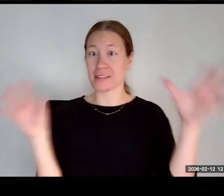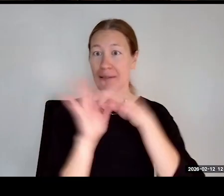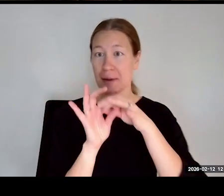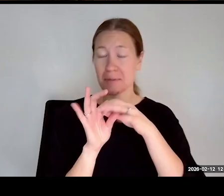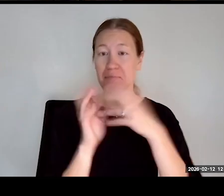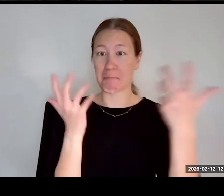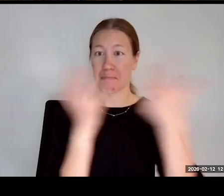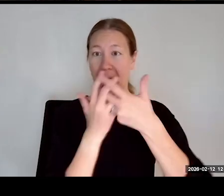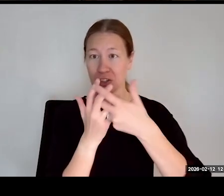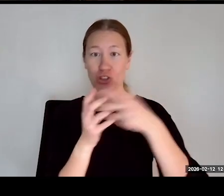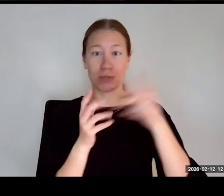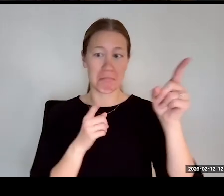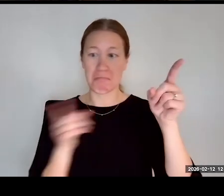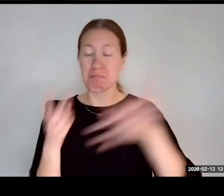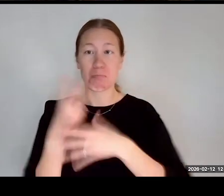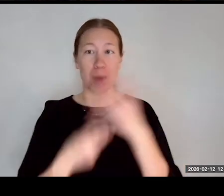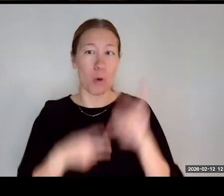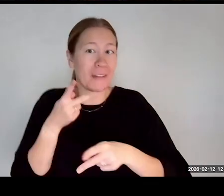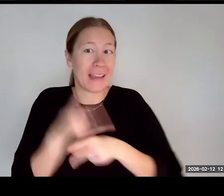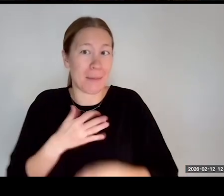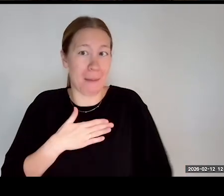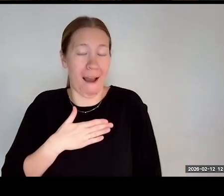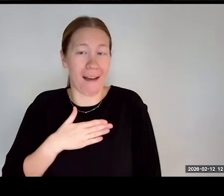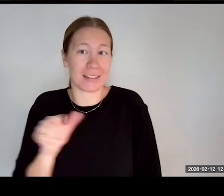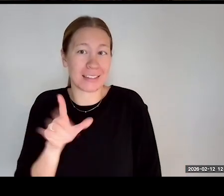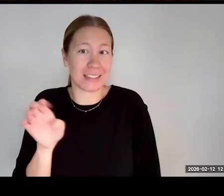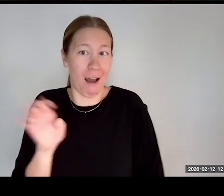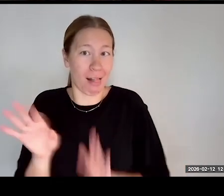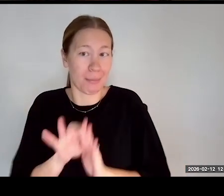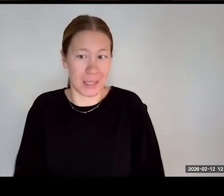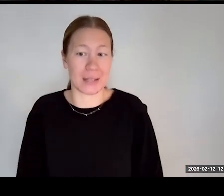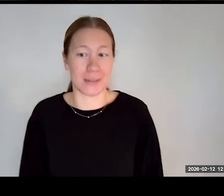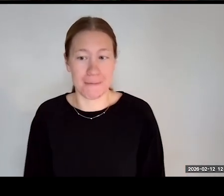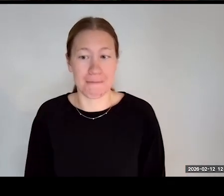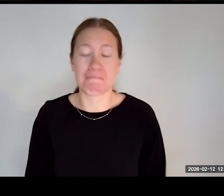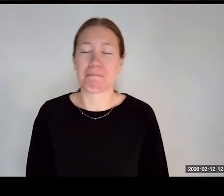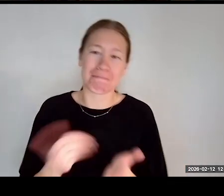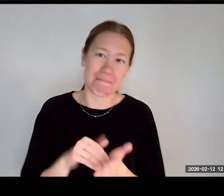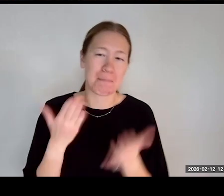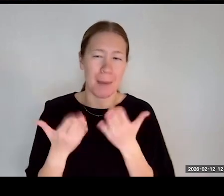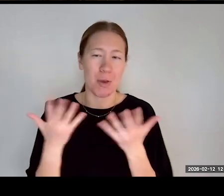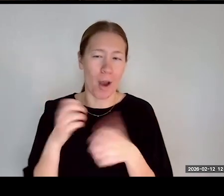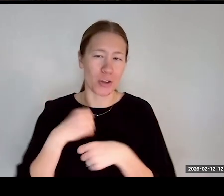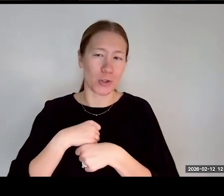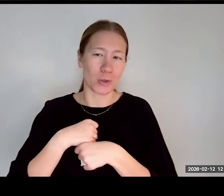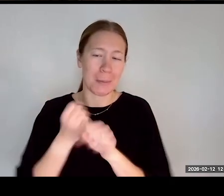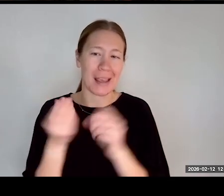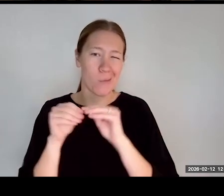and it maintains my styling. So, I again, might wanna make the font more accessible, but we're gonna leave that for now.